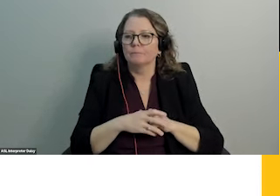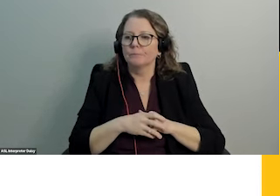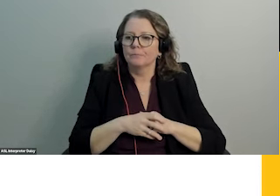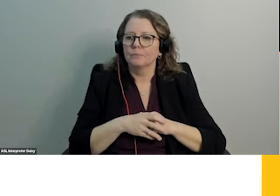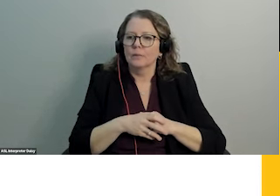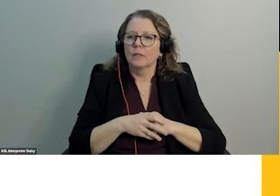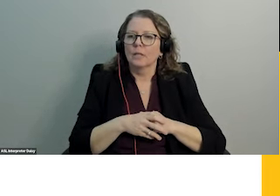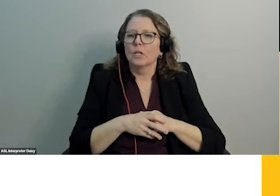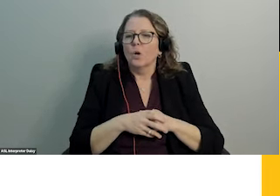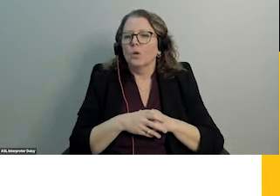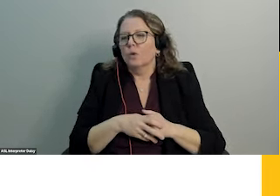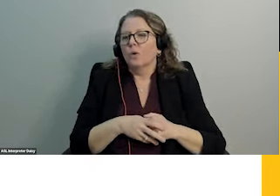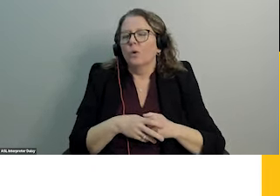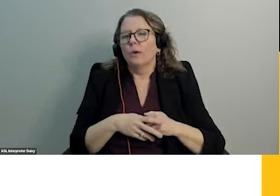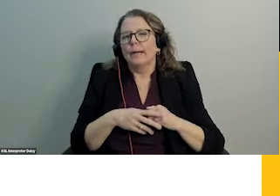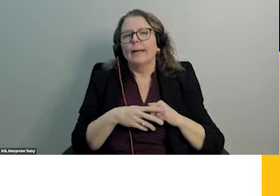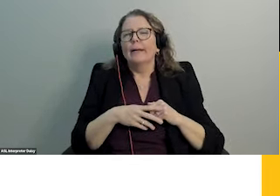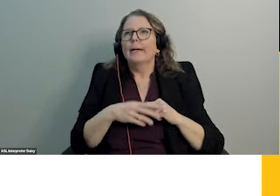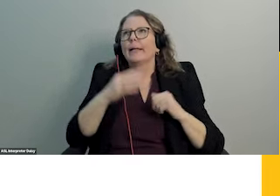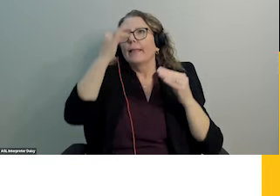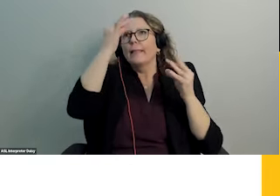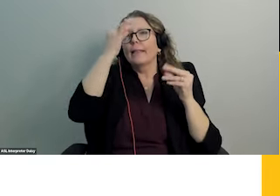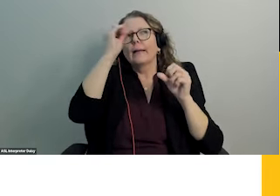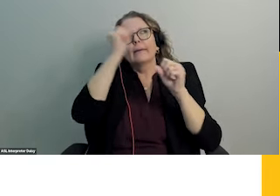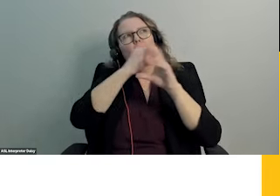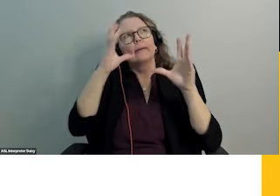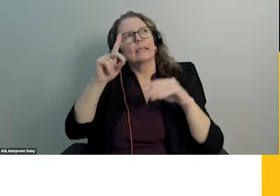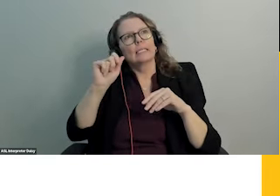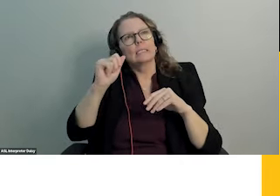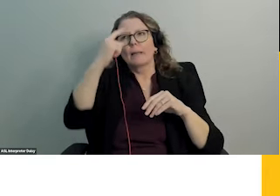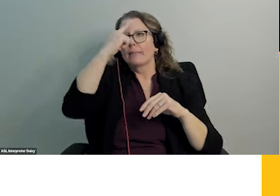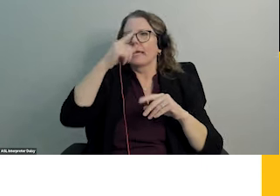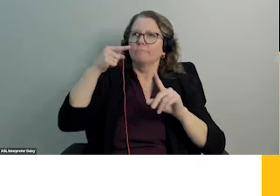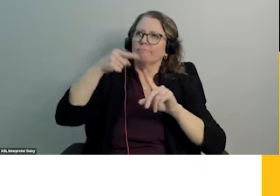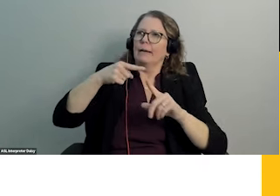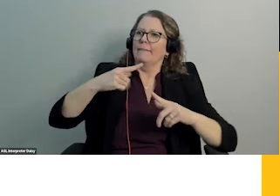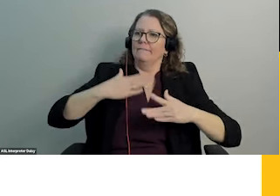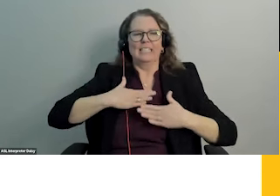When we think of disability, we often think of physical disabilities first.